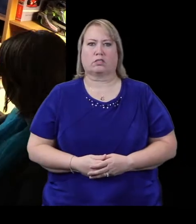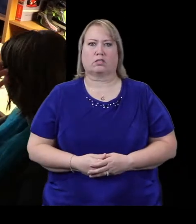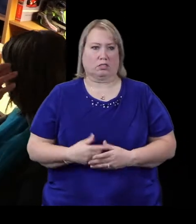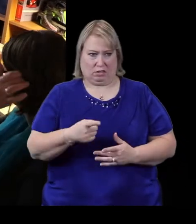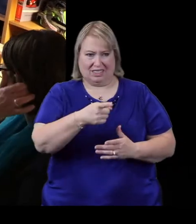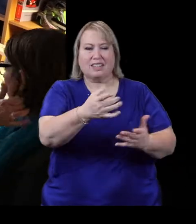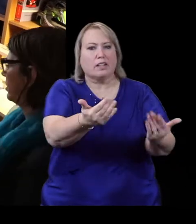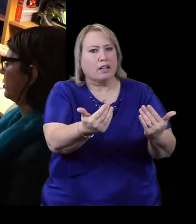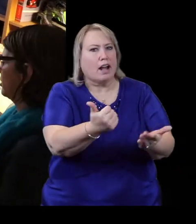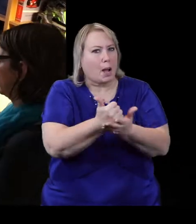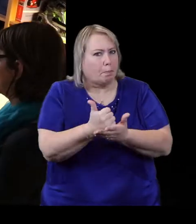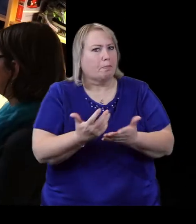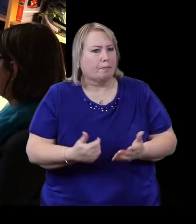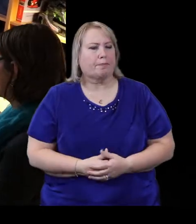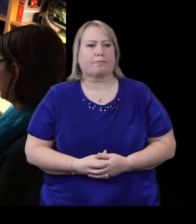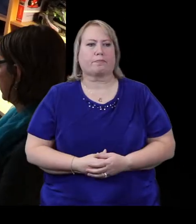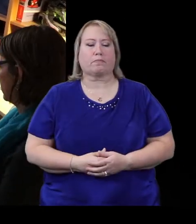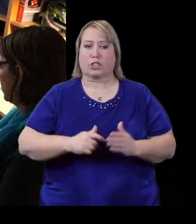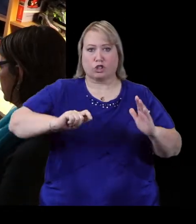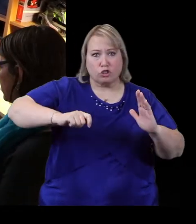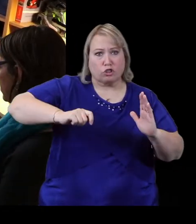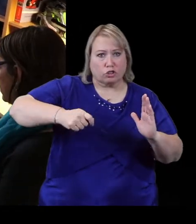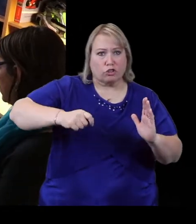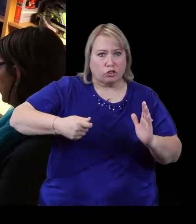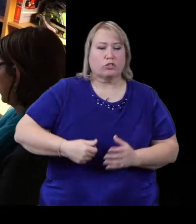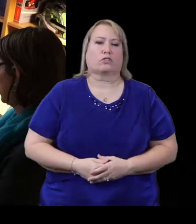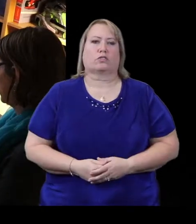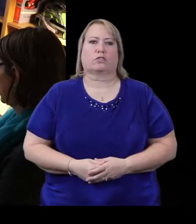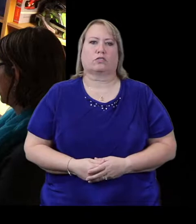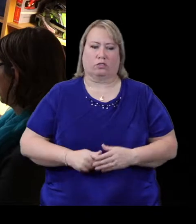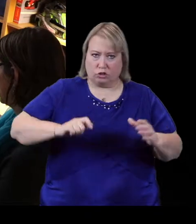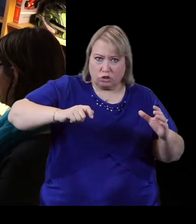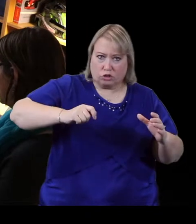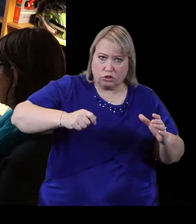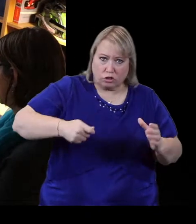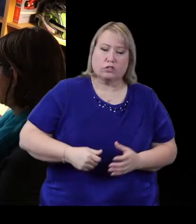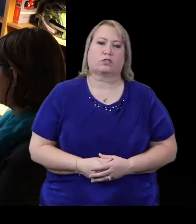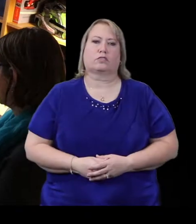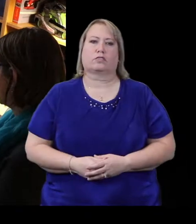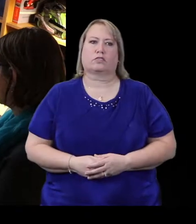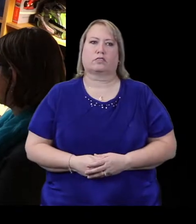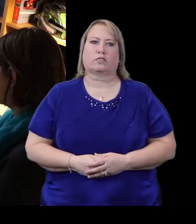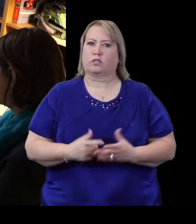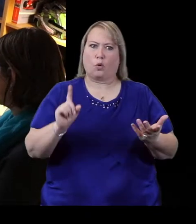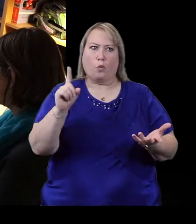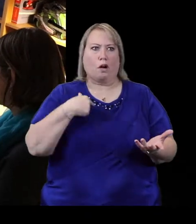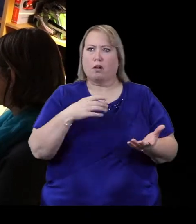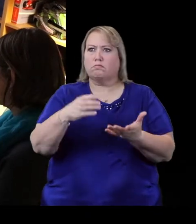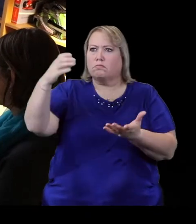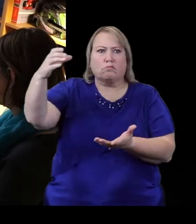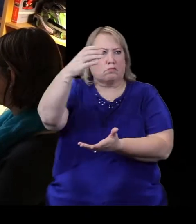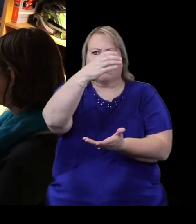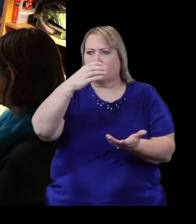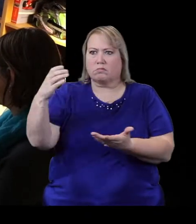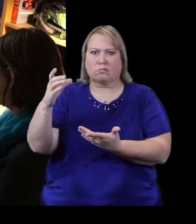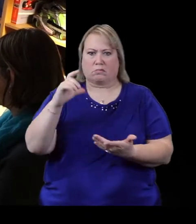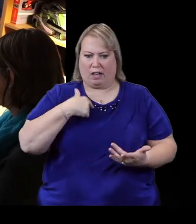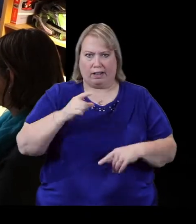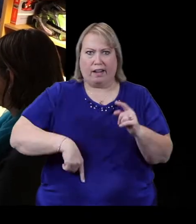Turn. Turn. But where do I put it? I can't put it here. [ Background sounds ]